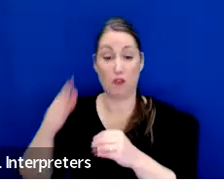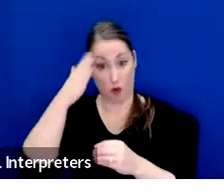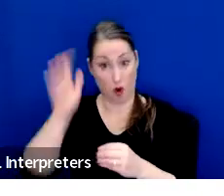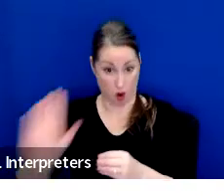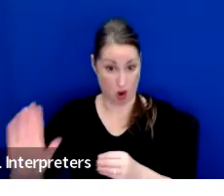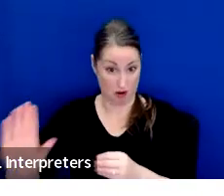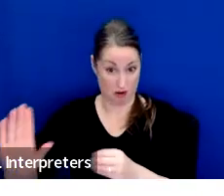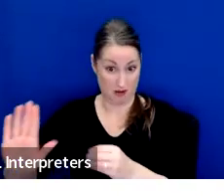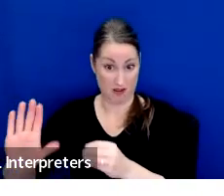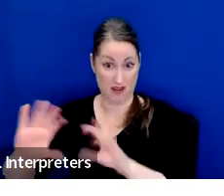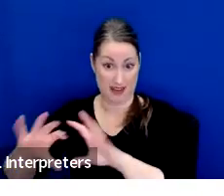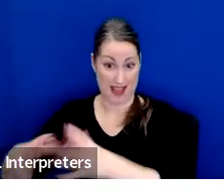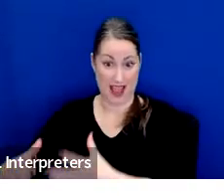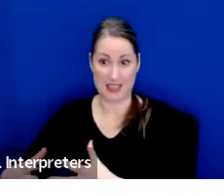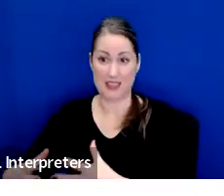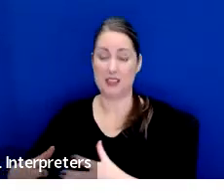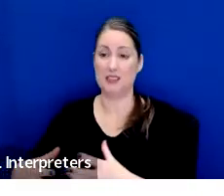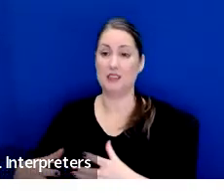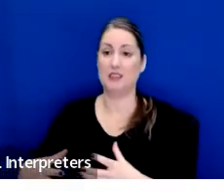she's not the greatest in instructional designer.